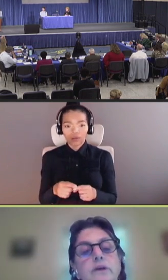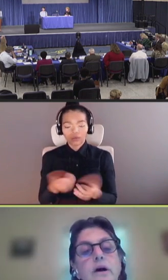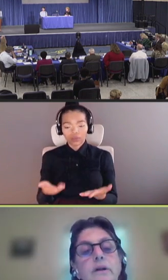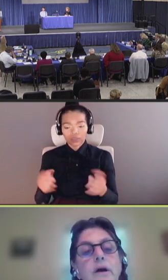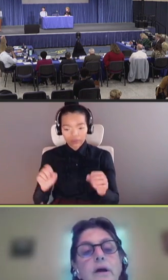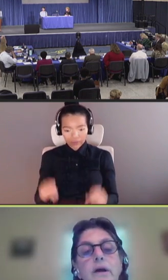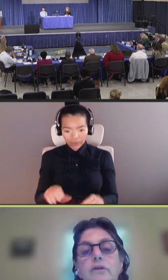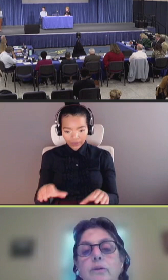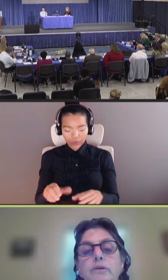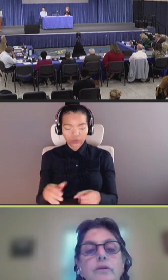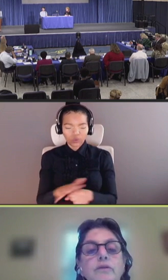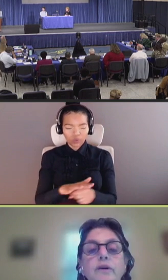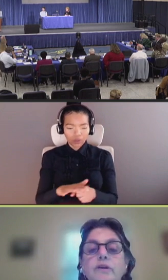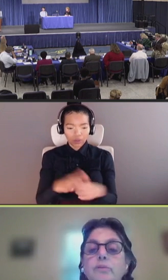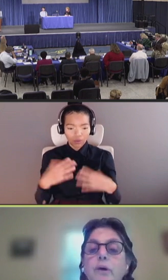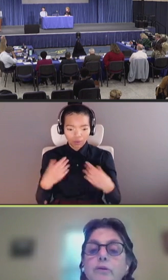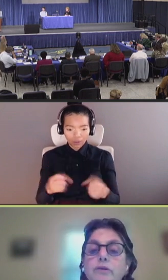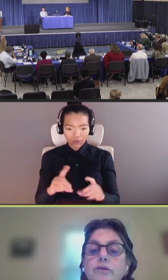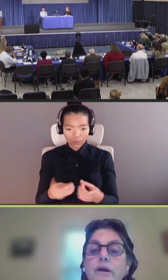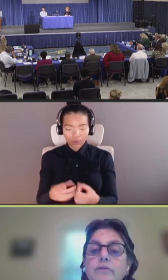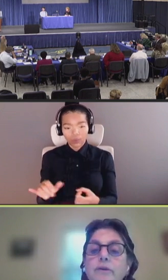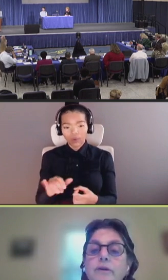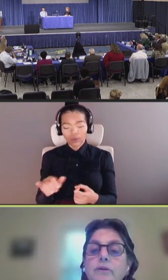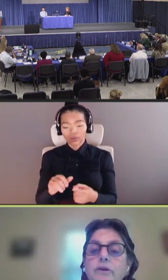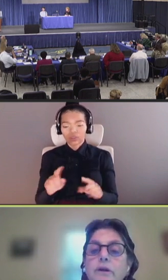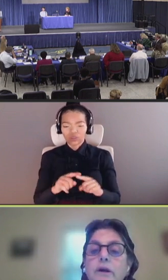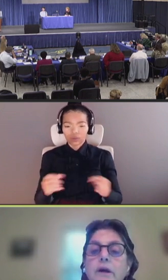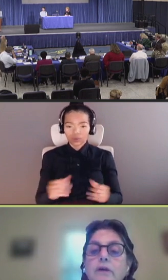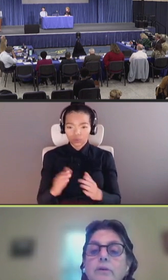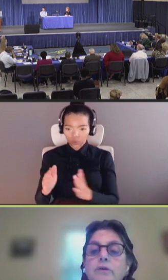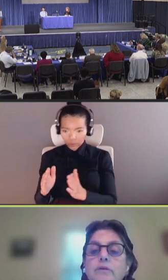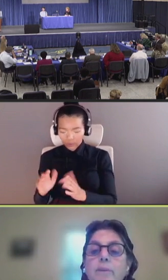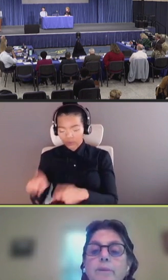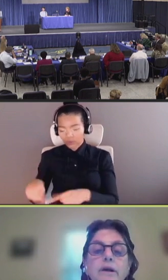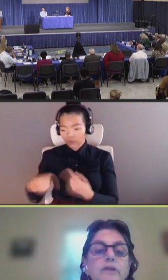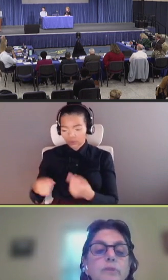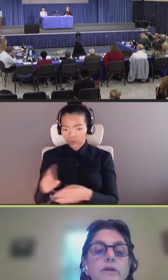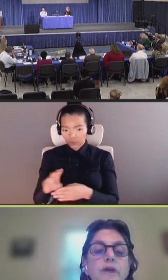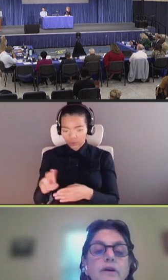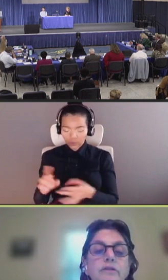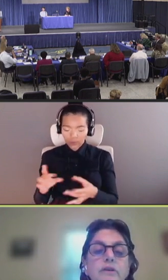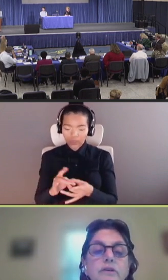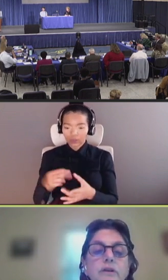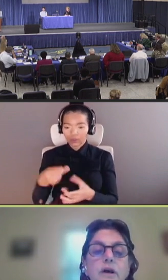done in terms of the various approaches they have been using in terms of hepatitis B vaccination,